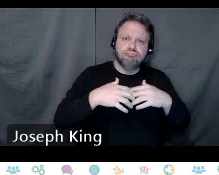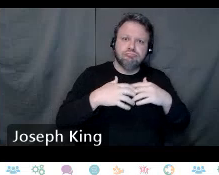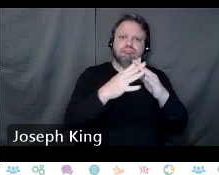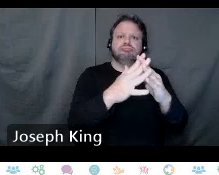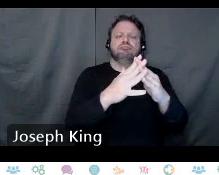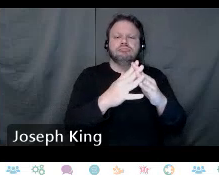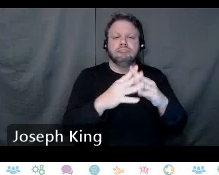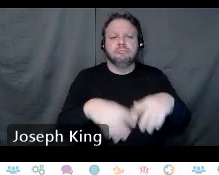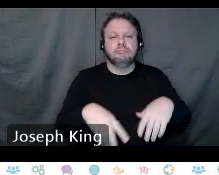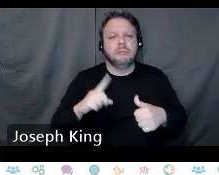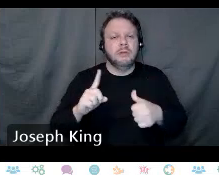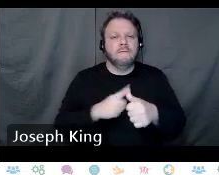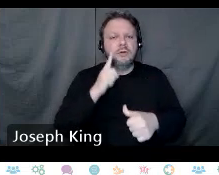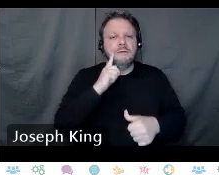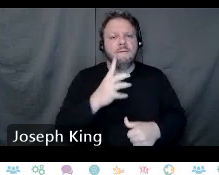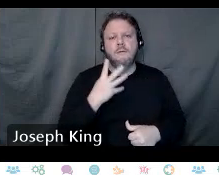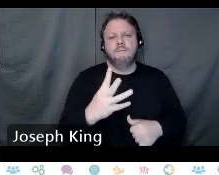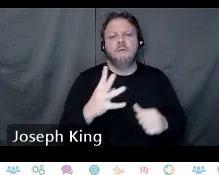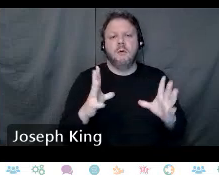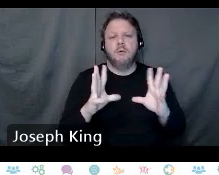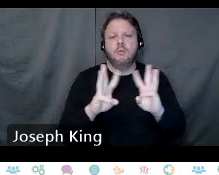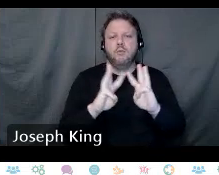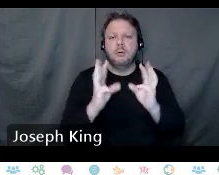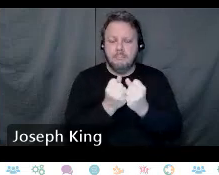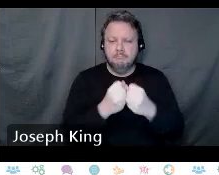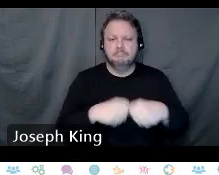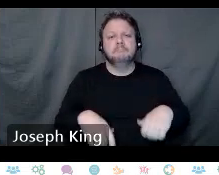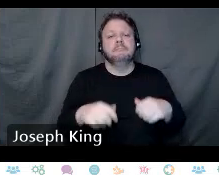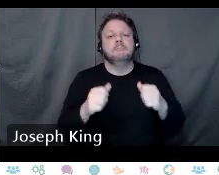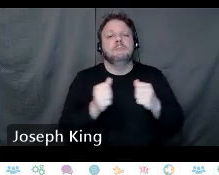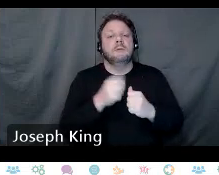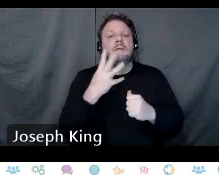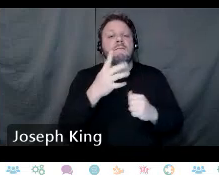This is the first of four webinars with the four goals of the plan,